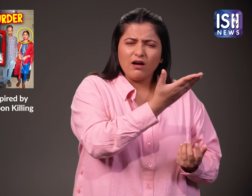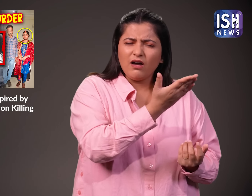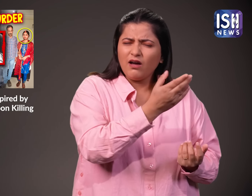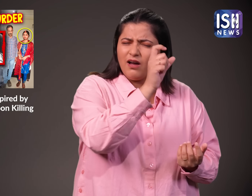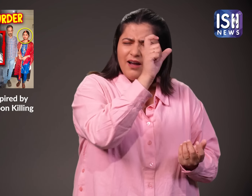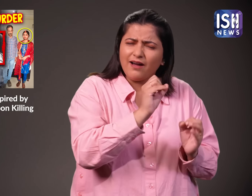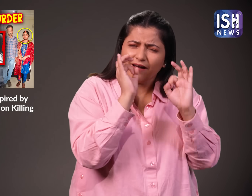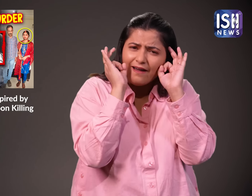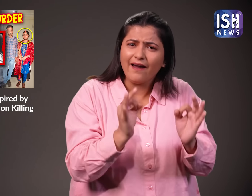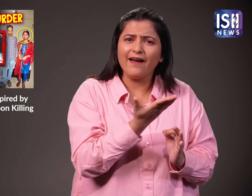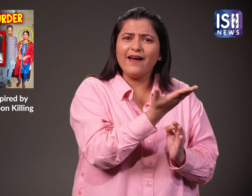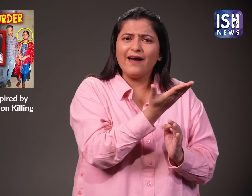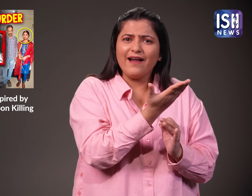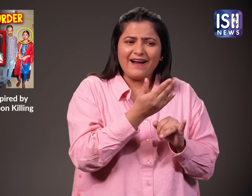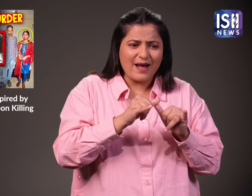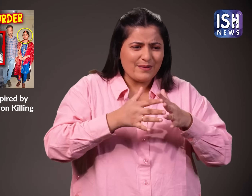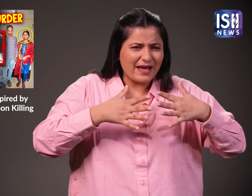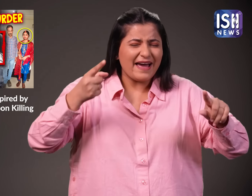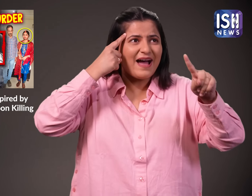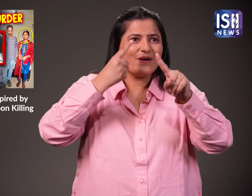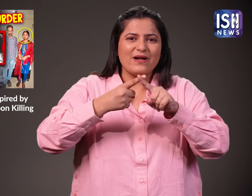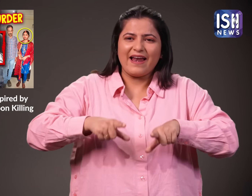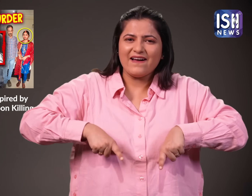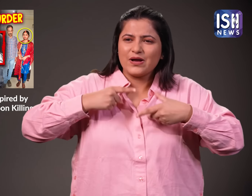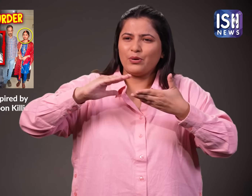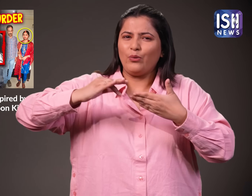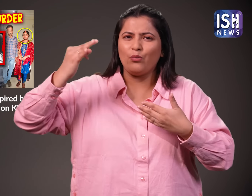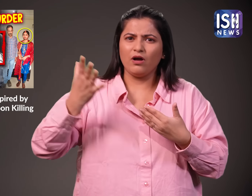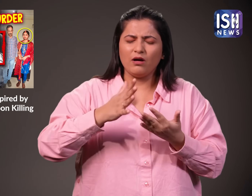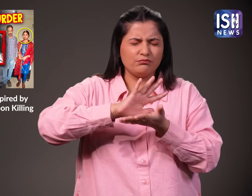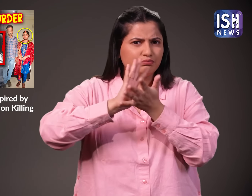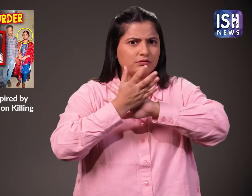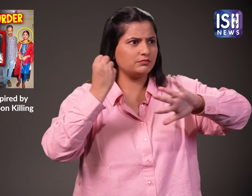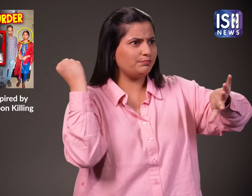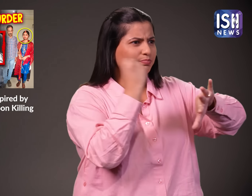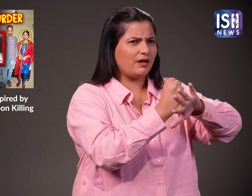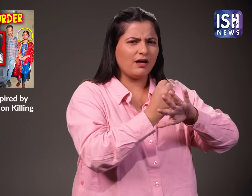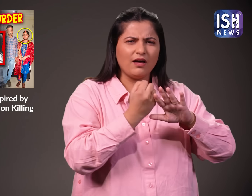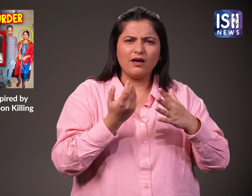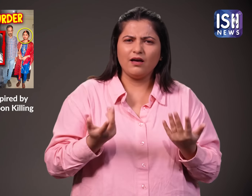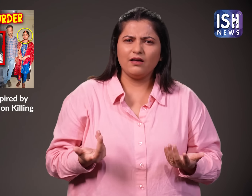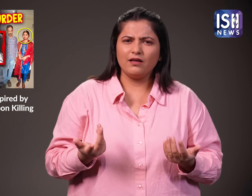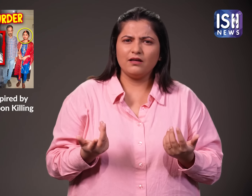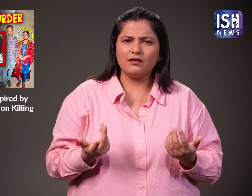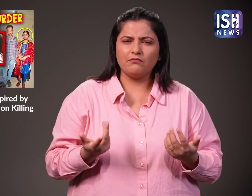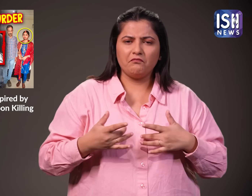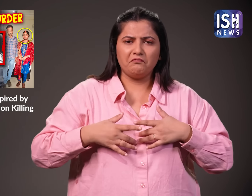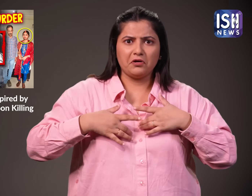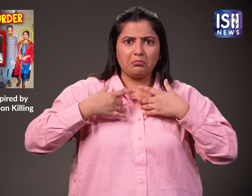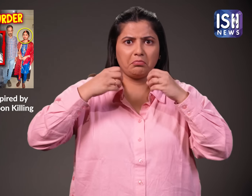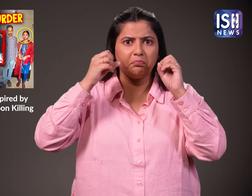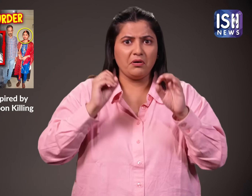Indra was a kind man and wanted to marry and start a new life, but things took a tragic turn and he died.